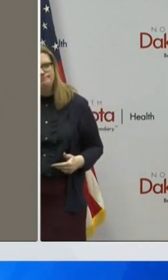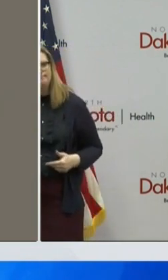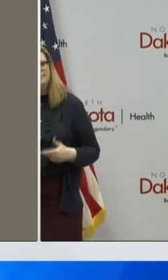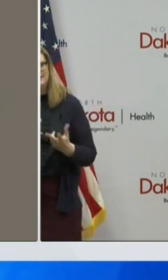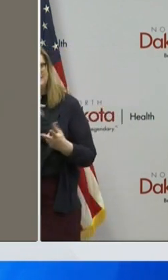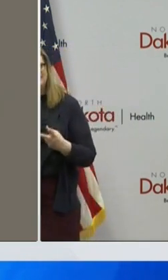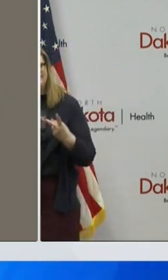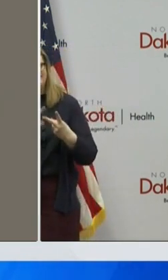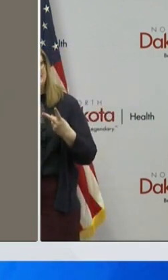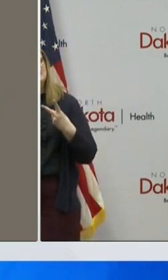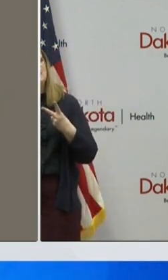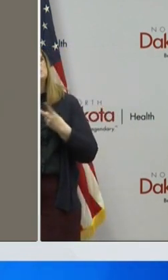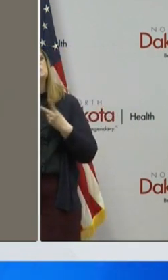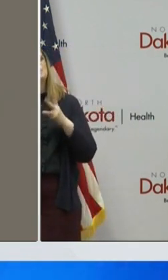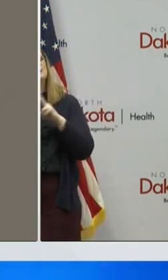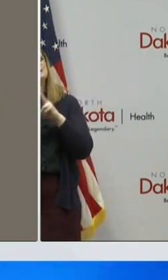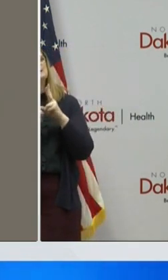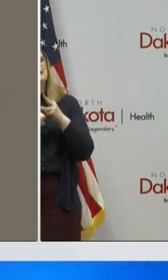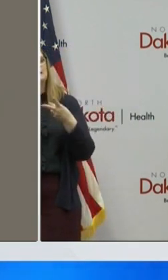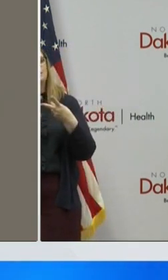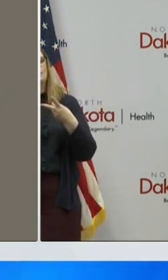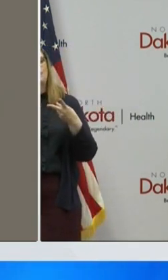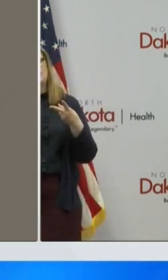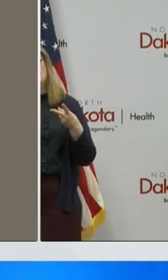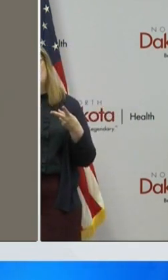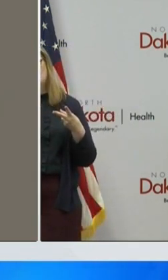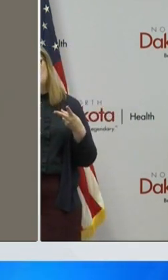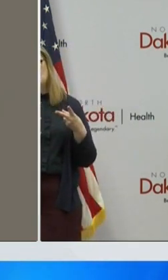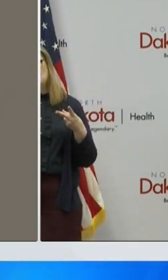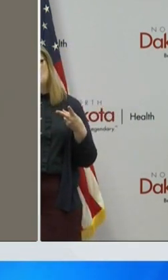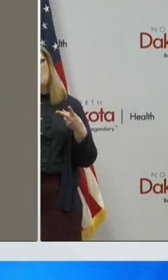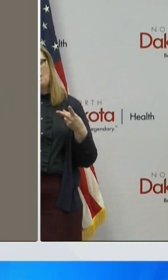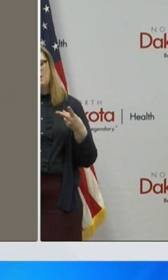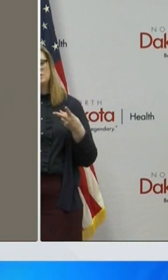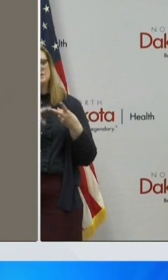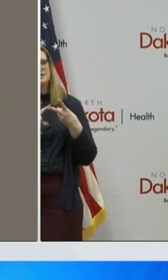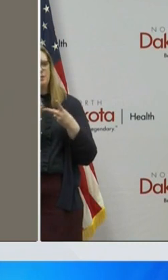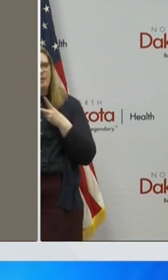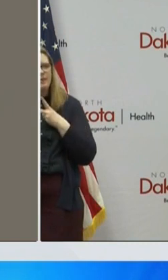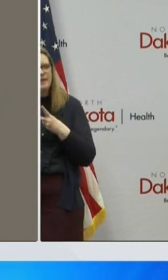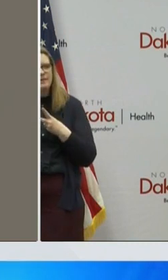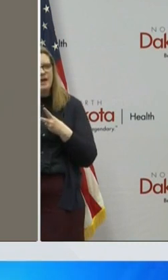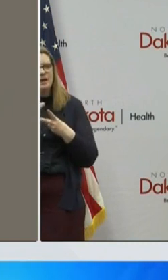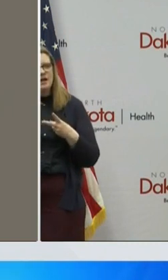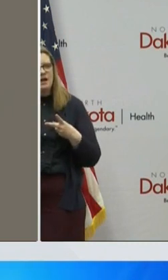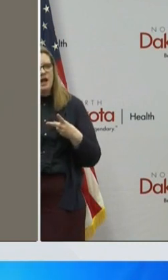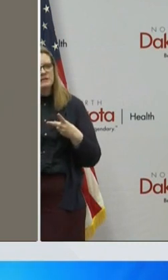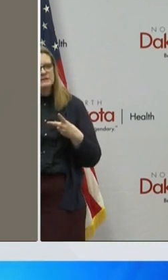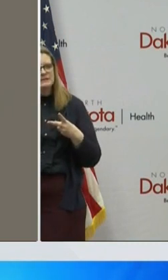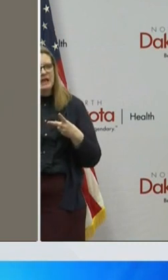SECTOR WHO CAPPED OFF A FANTASTIC CAREER AND RETIRED BUT NOT FOR LONG, BECAUSE WE PULLED